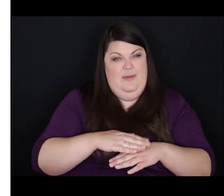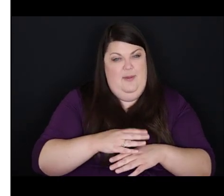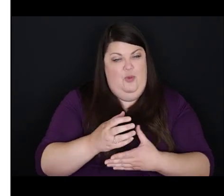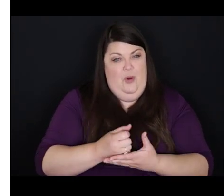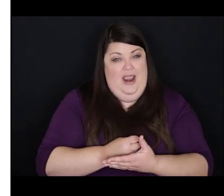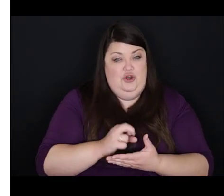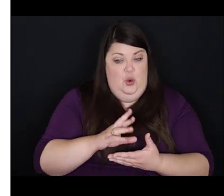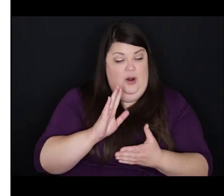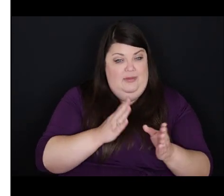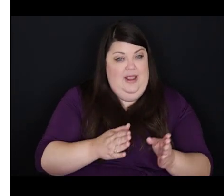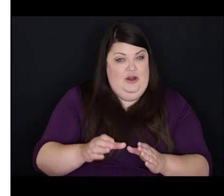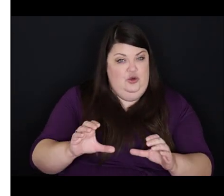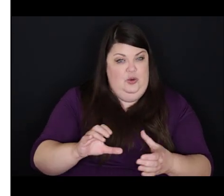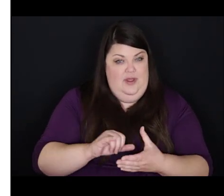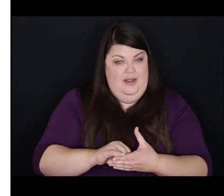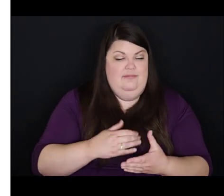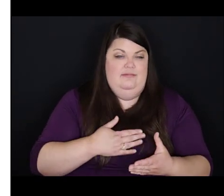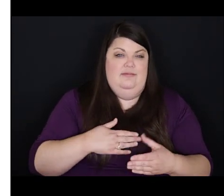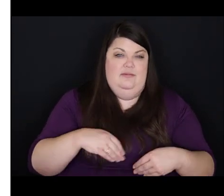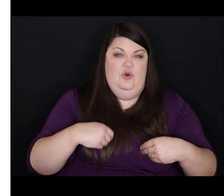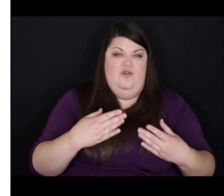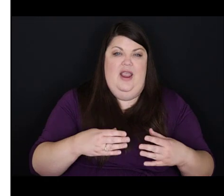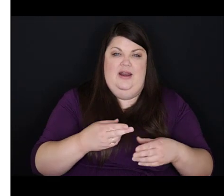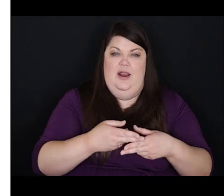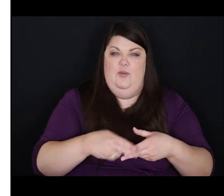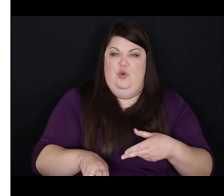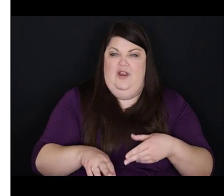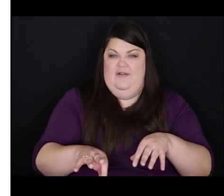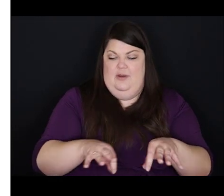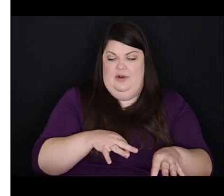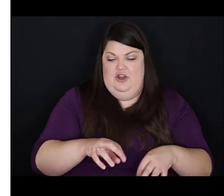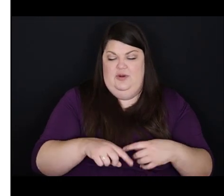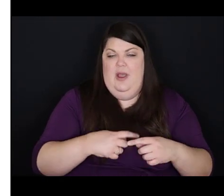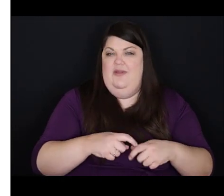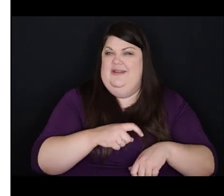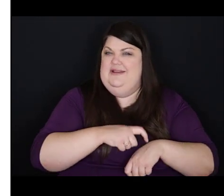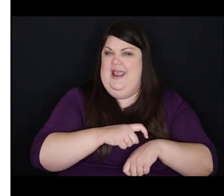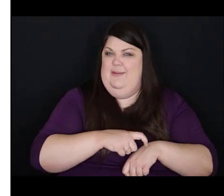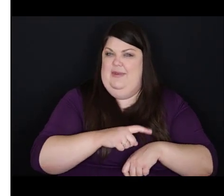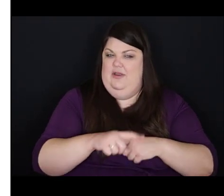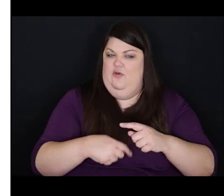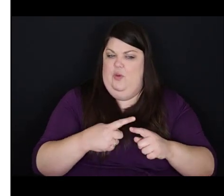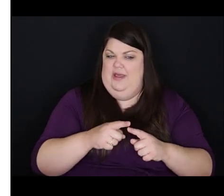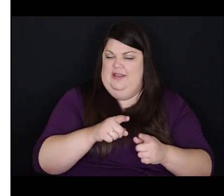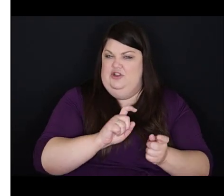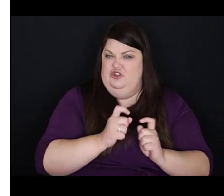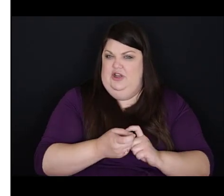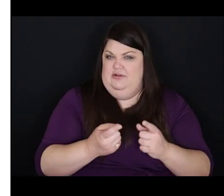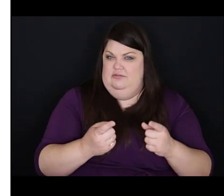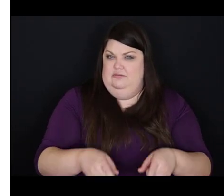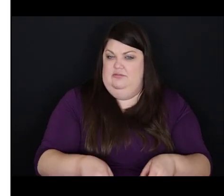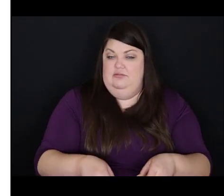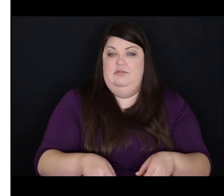please provide a brief explanation regarding the timing of this change. In addition, include a